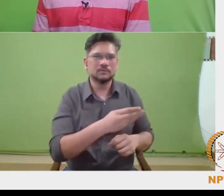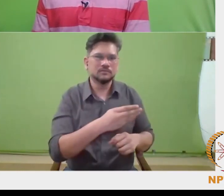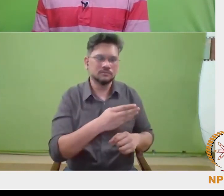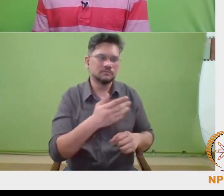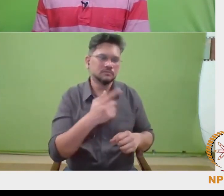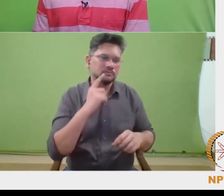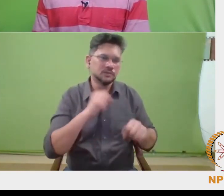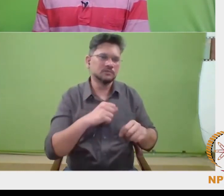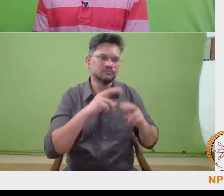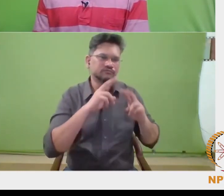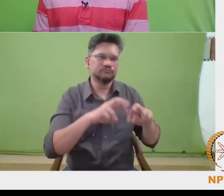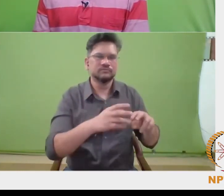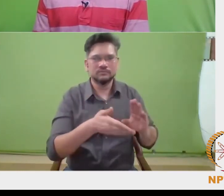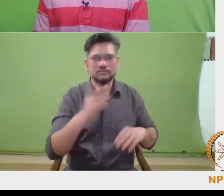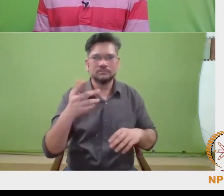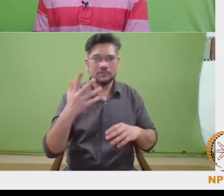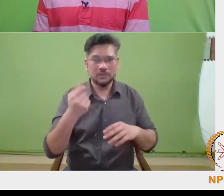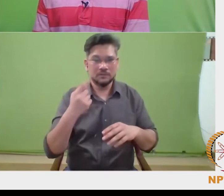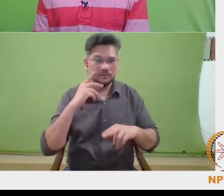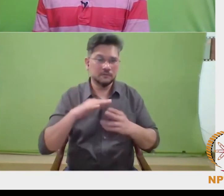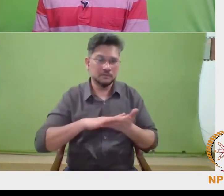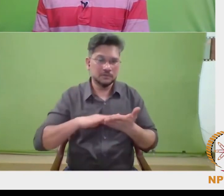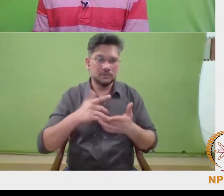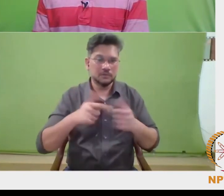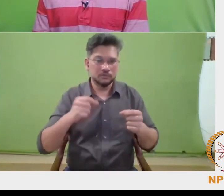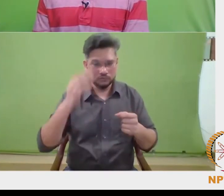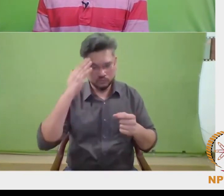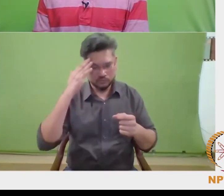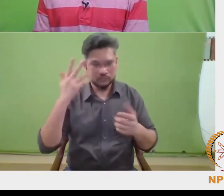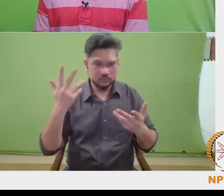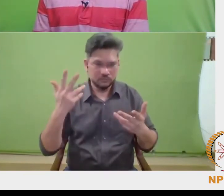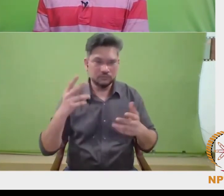knowledge basic idea of linguistics even if they have not done an m phil degree level